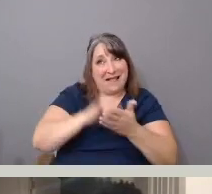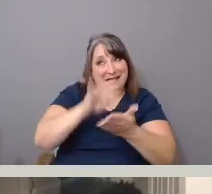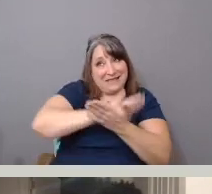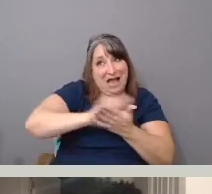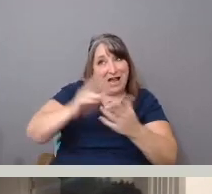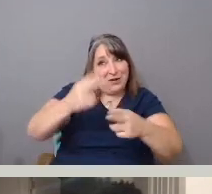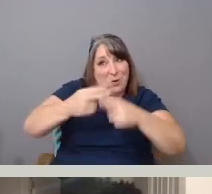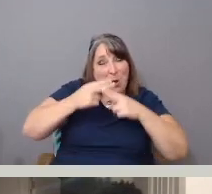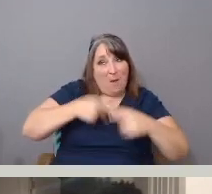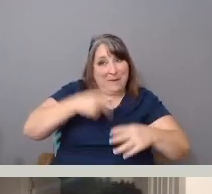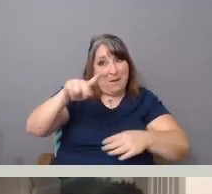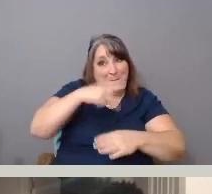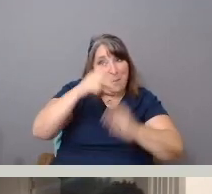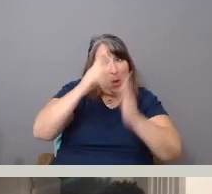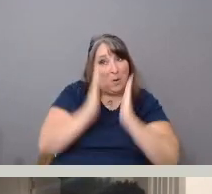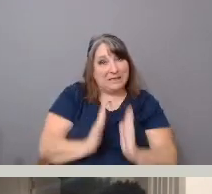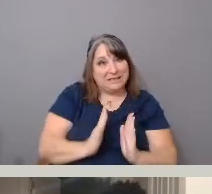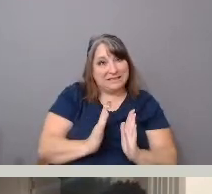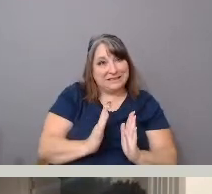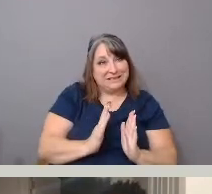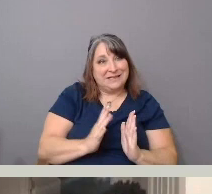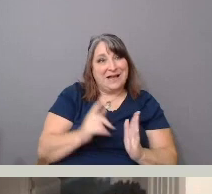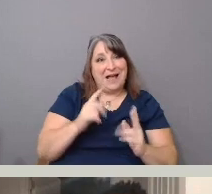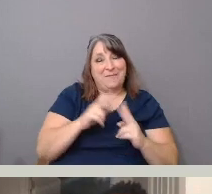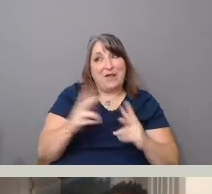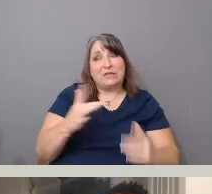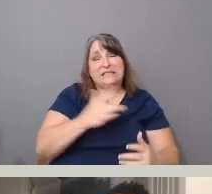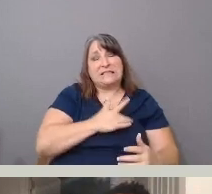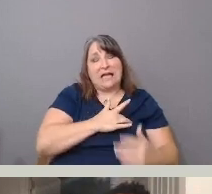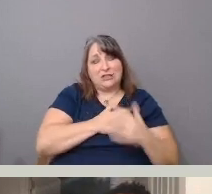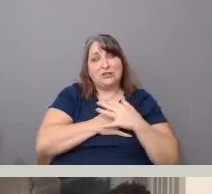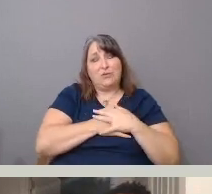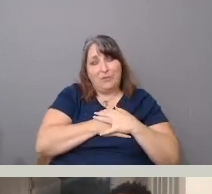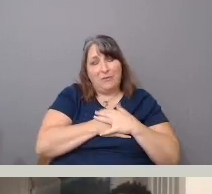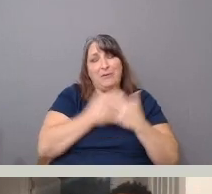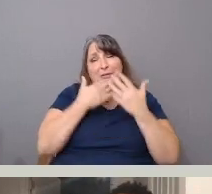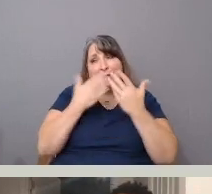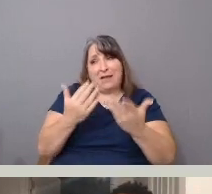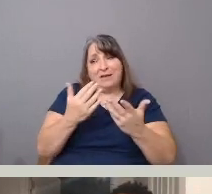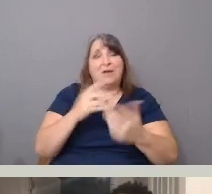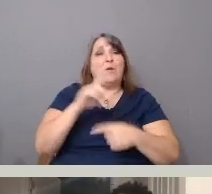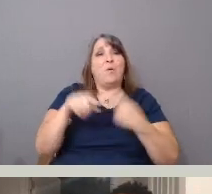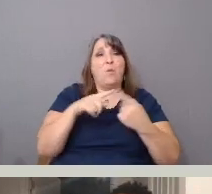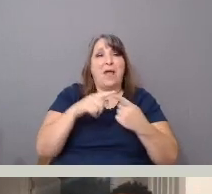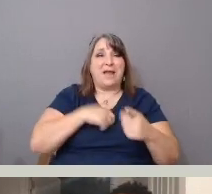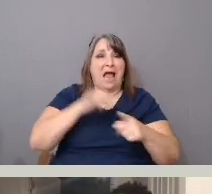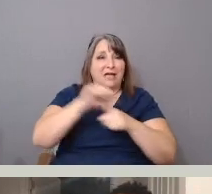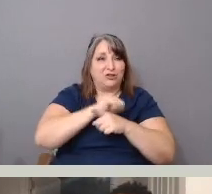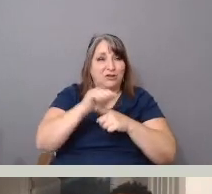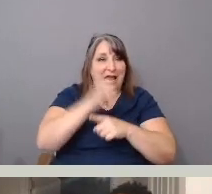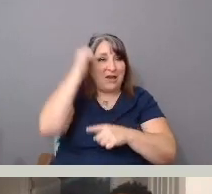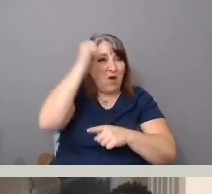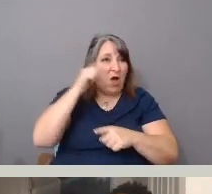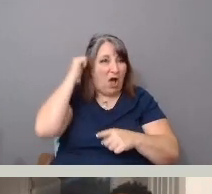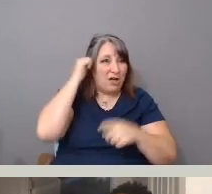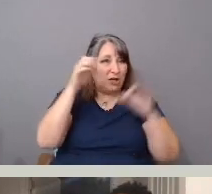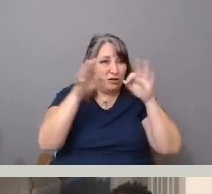I'm incredibly touched by that. When I train audio describers, as I talk about how it's